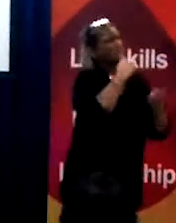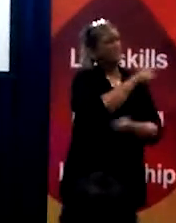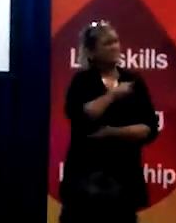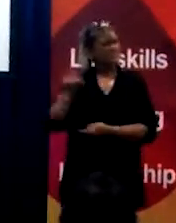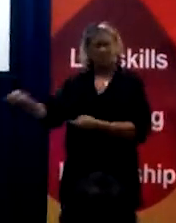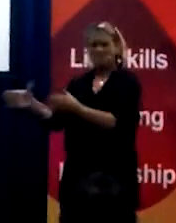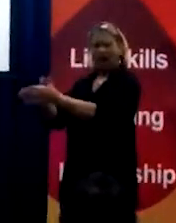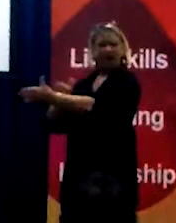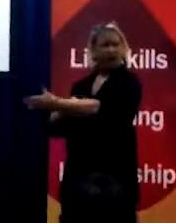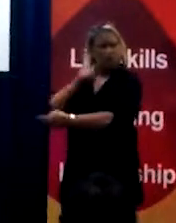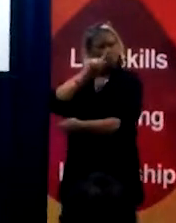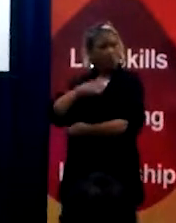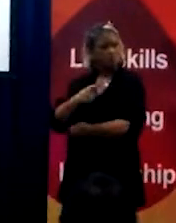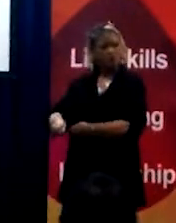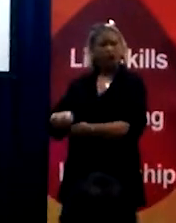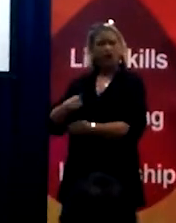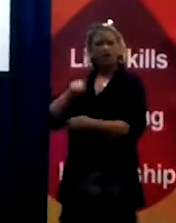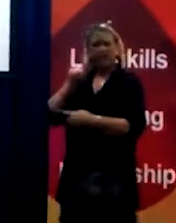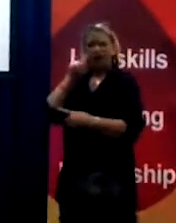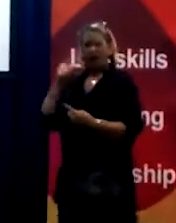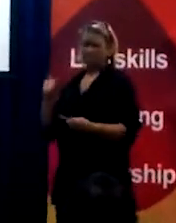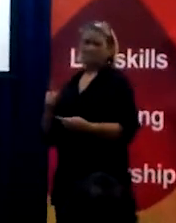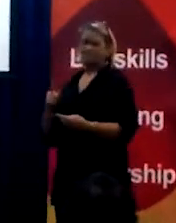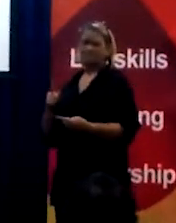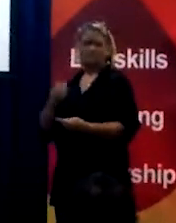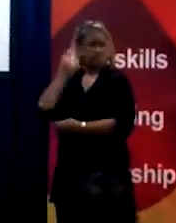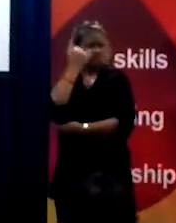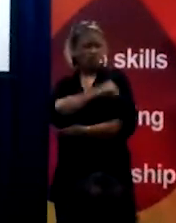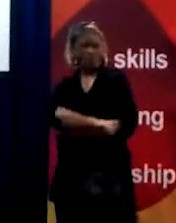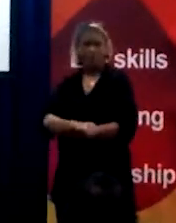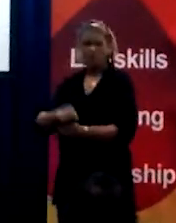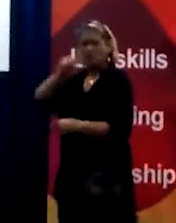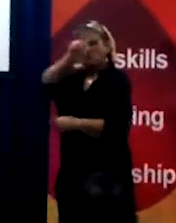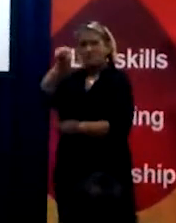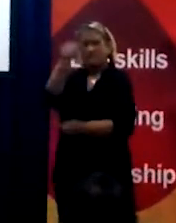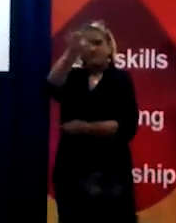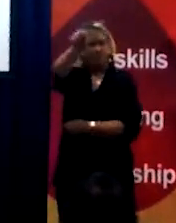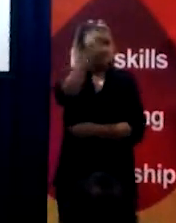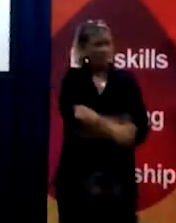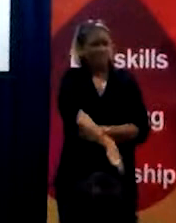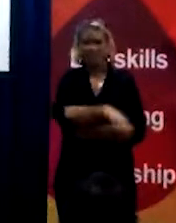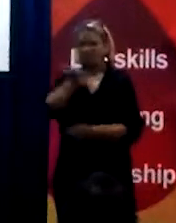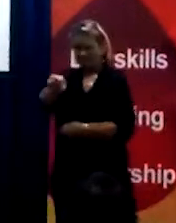And expectations – what does that mean? [JENELLE] One more minute. One minute. Okay. Expectations are huge.